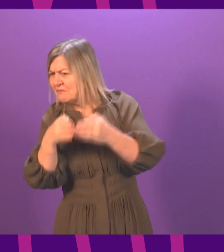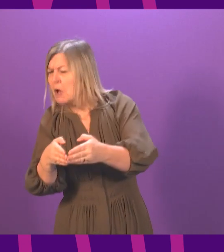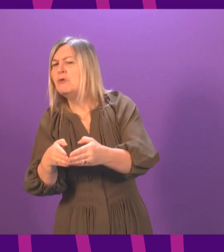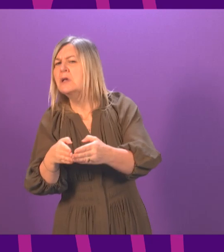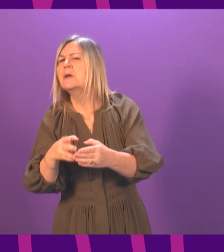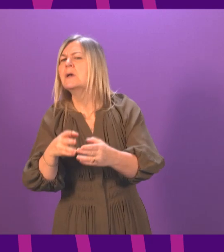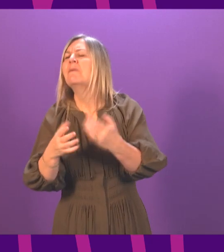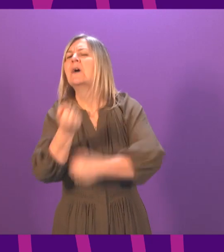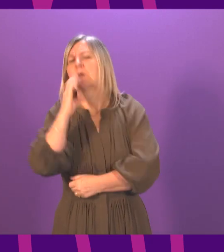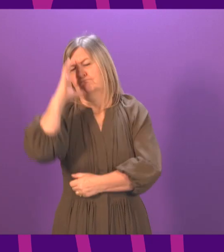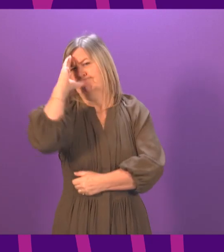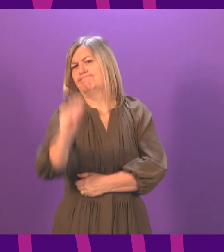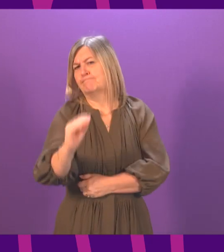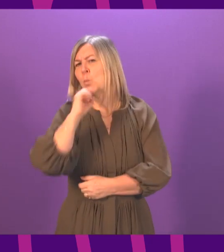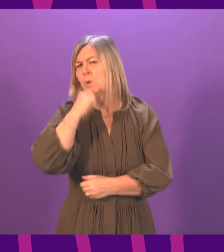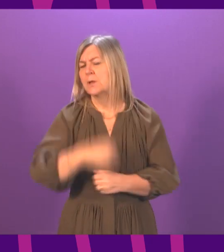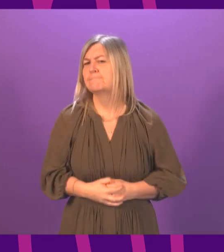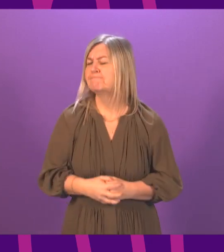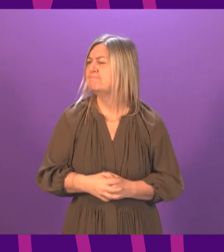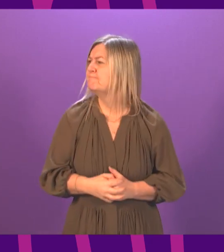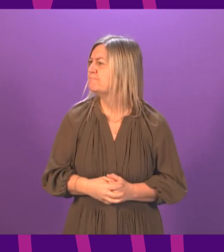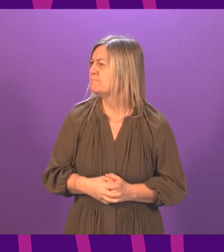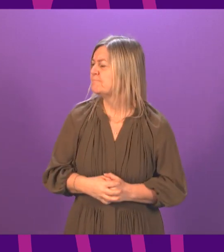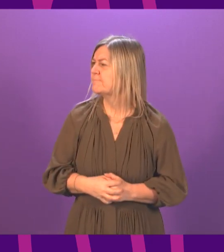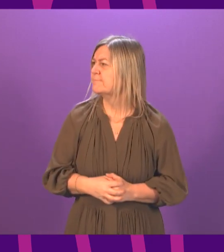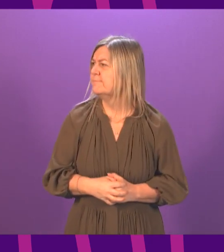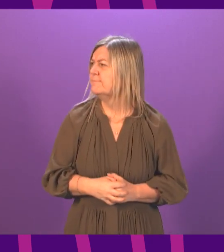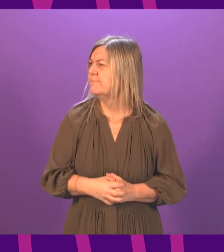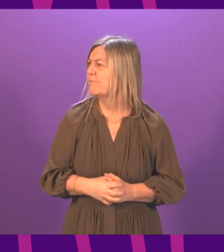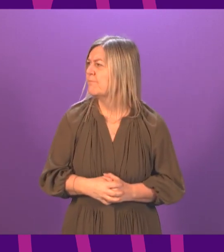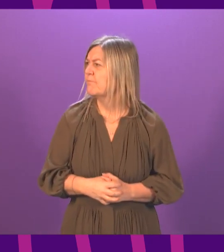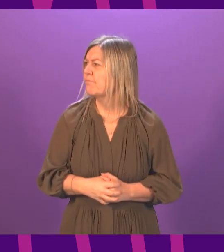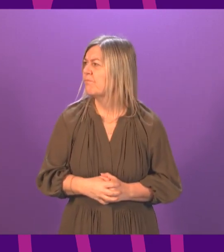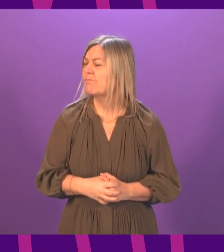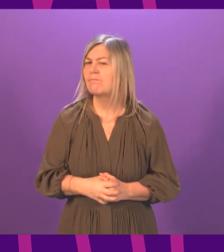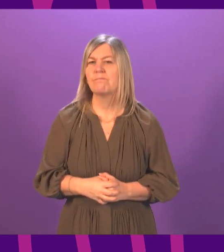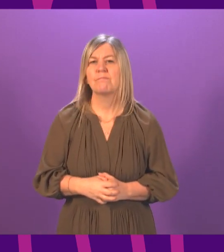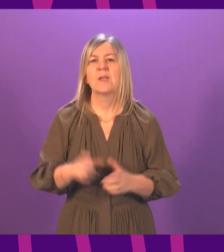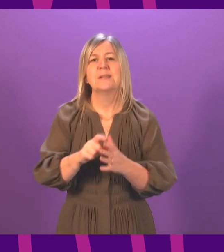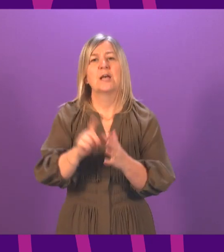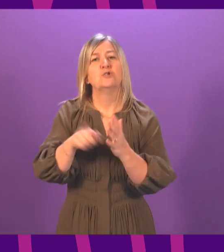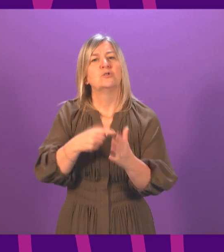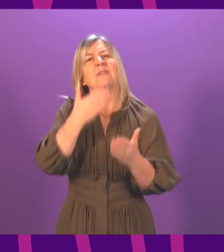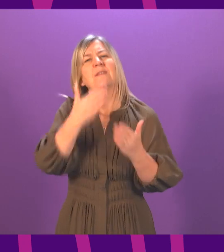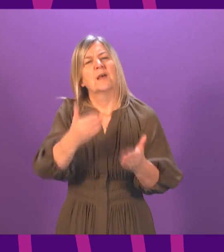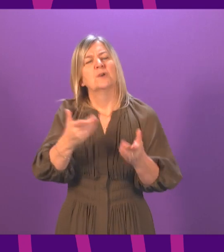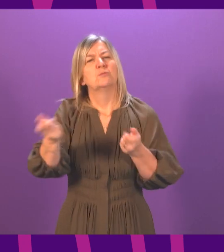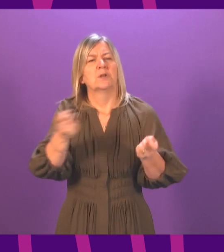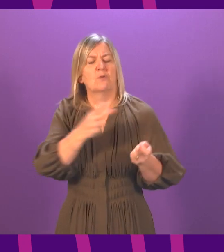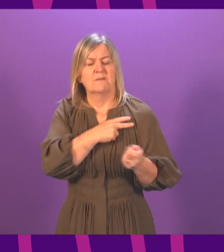Daniel Johnson (Edinburgh Southern) (Lab): According to weekly Public Health Scotland